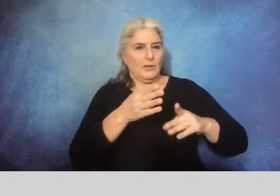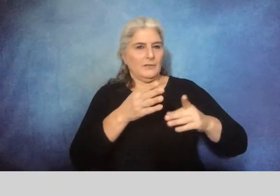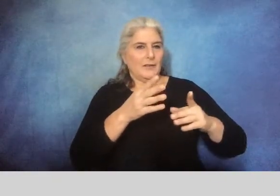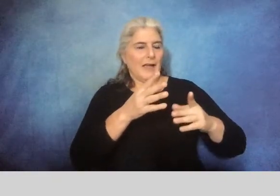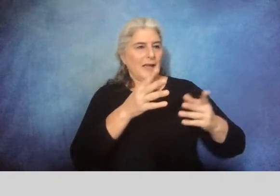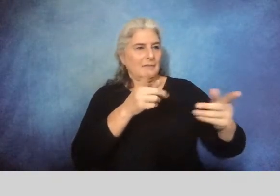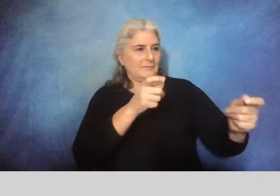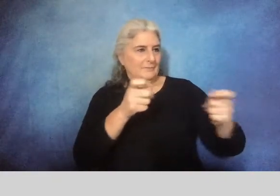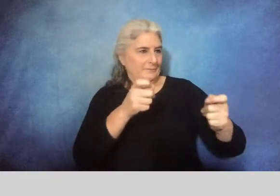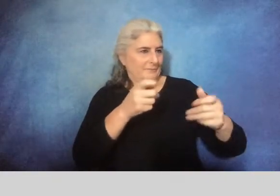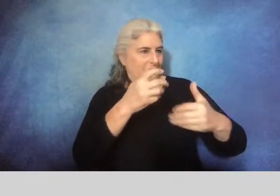How pluggy works?